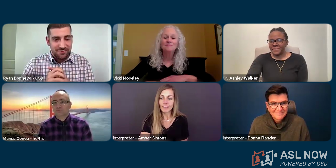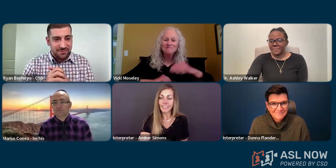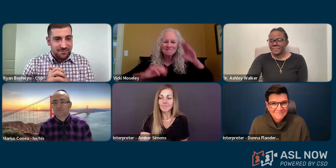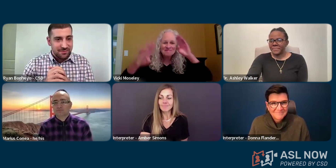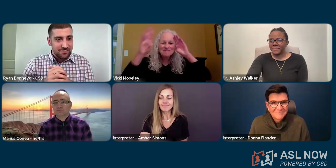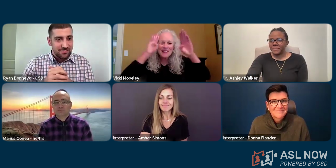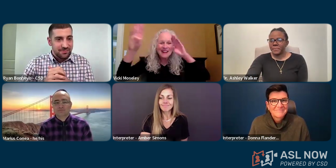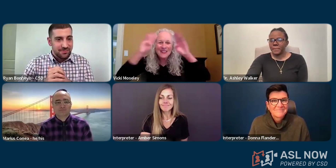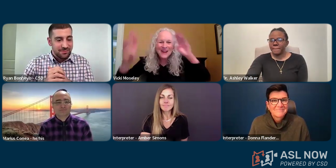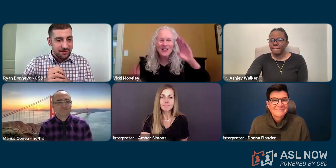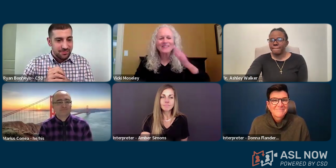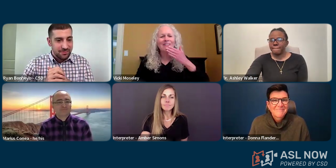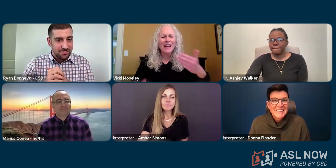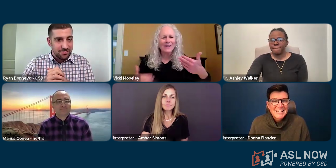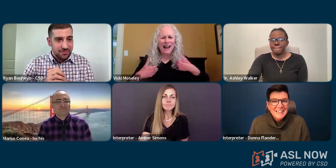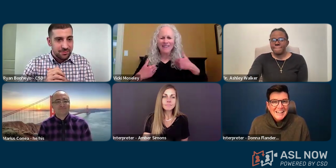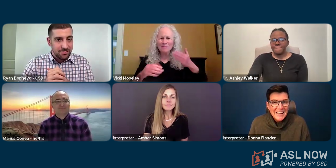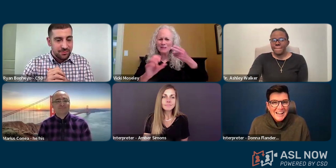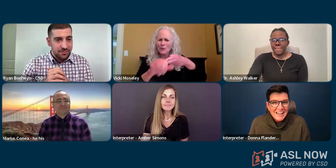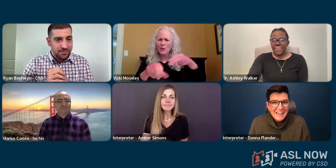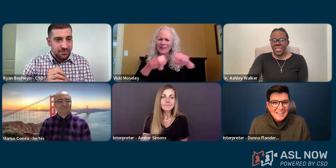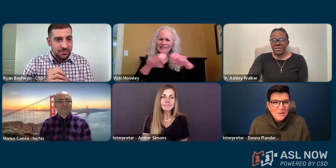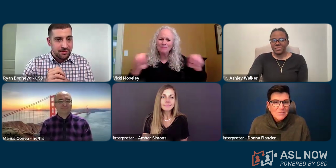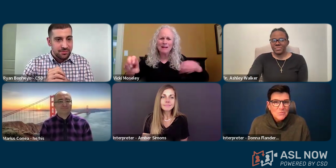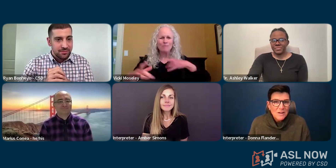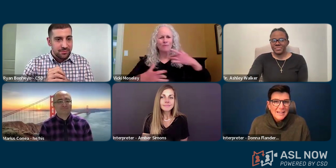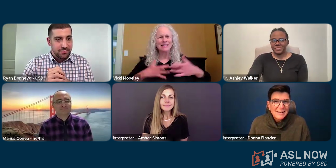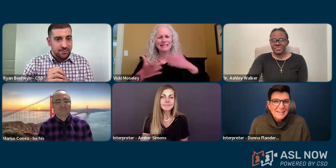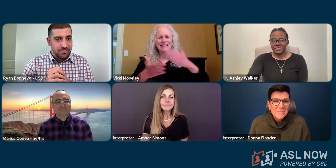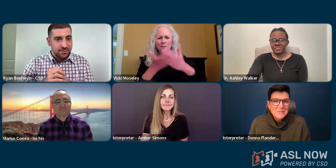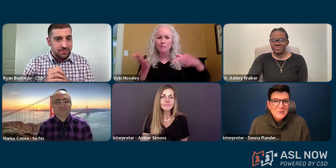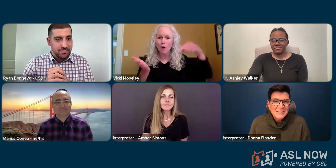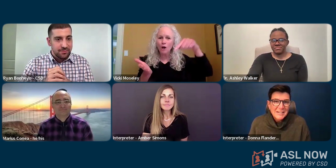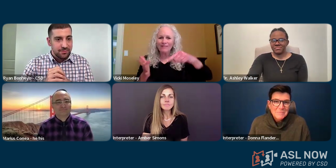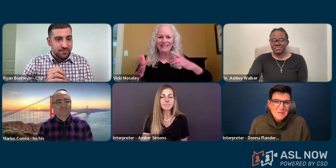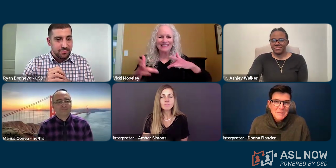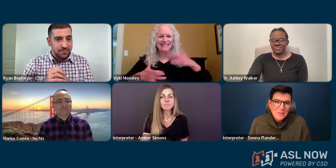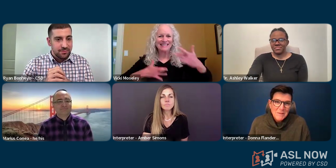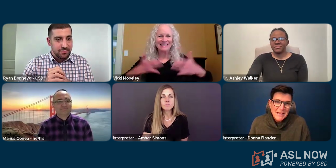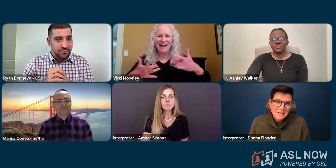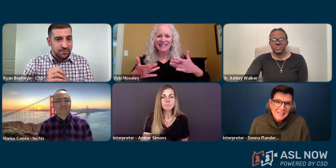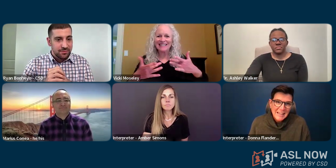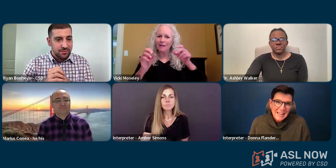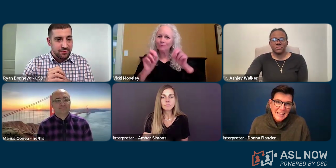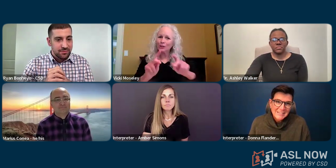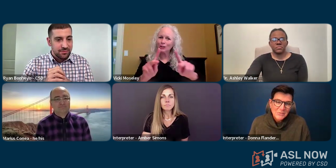Vicki. Hello everyone. I'm so excited to be a part of the panel today.